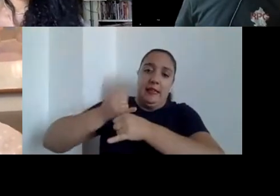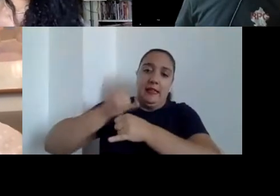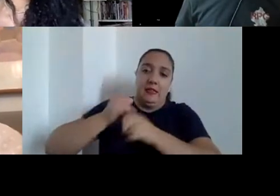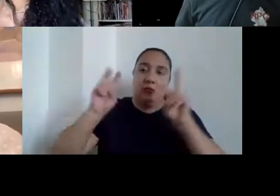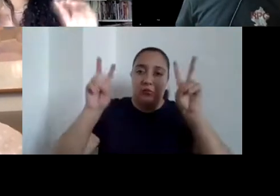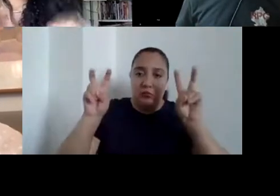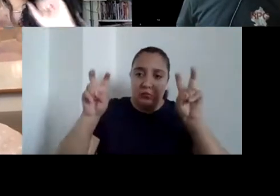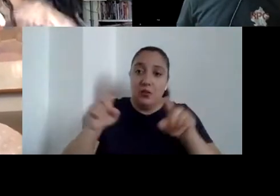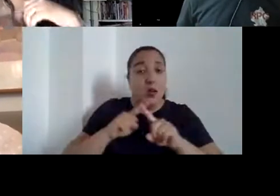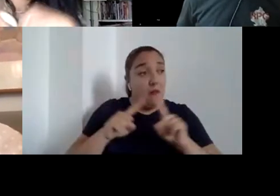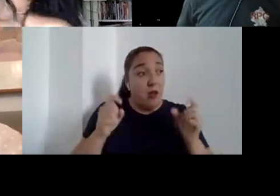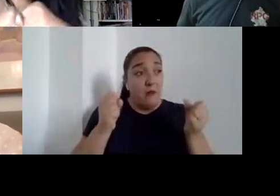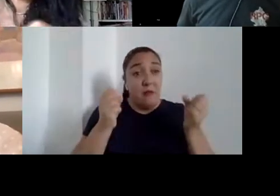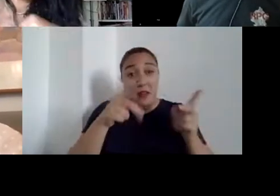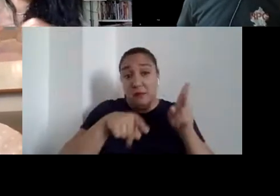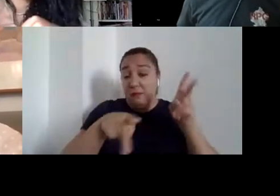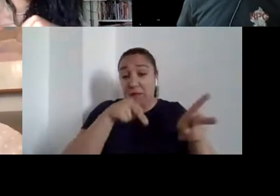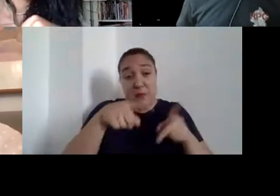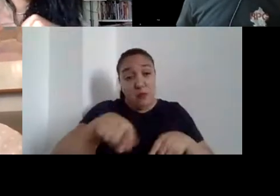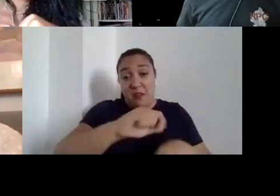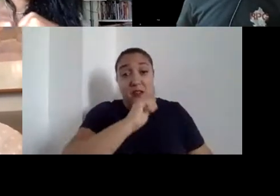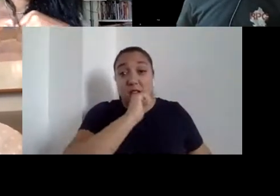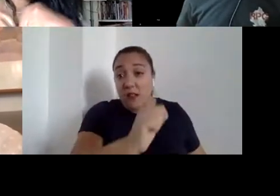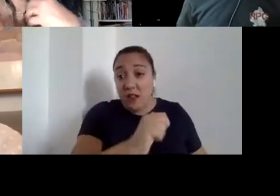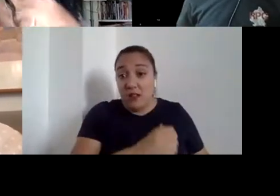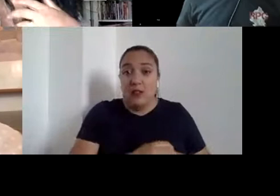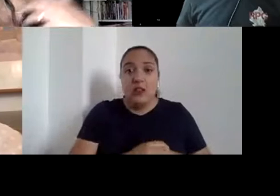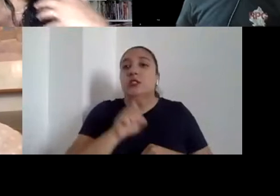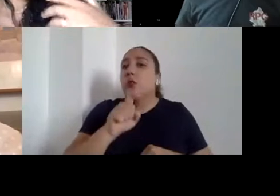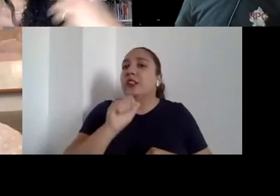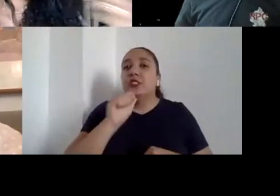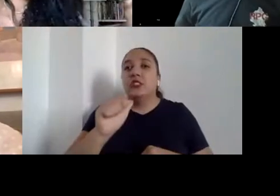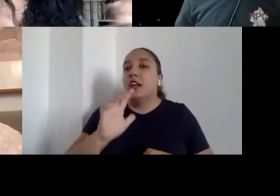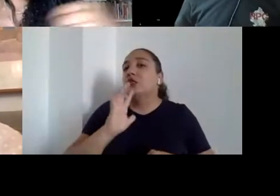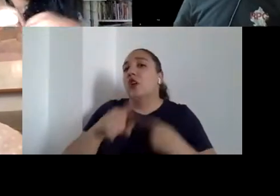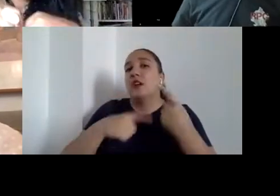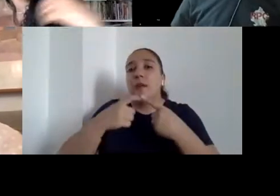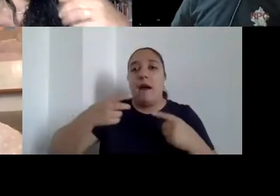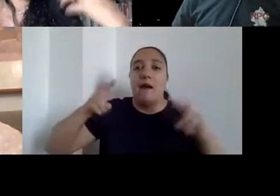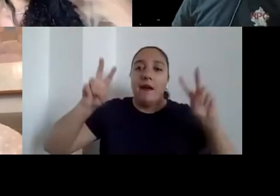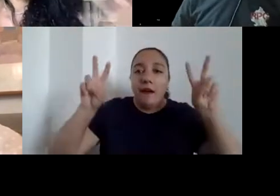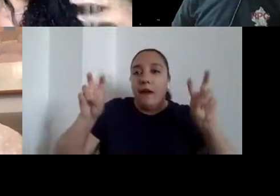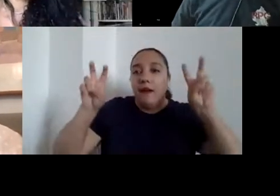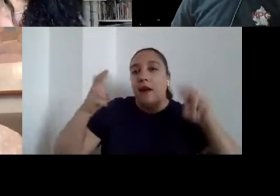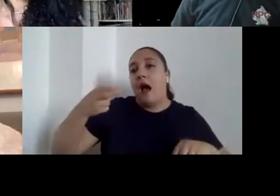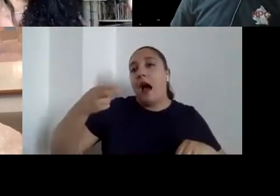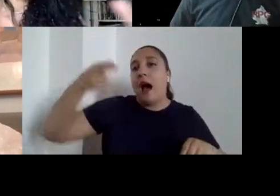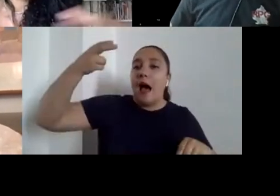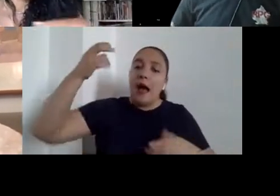that we don't just talk about high art, that all dance values, every form is valuable.